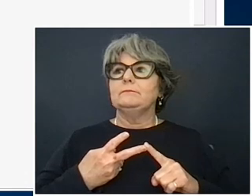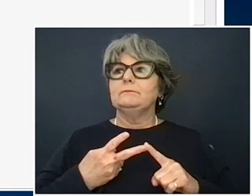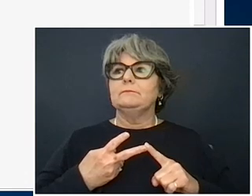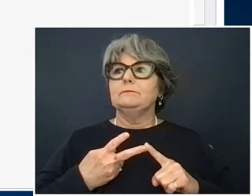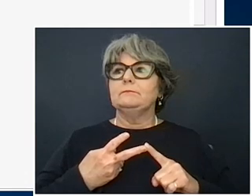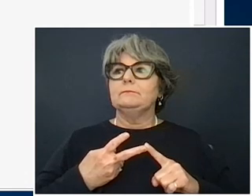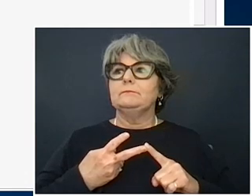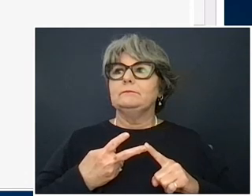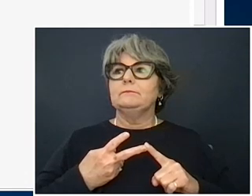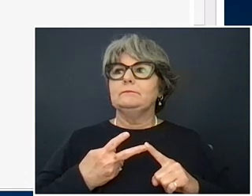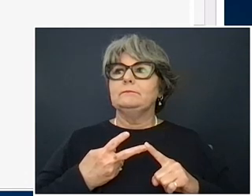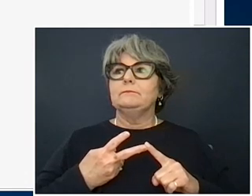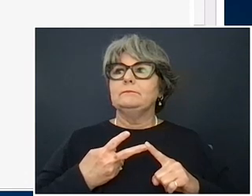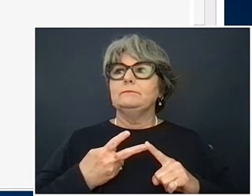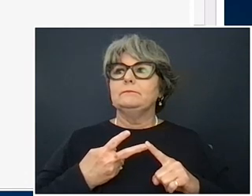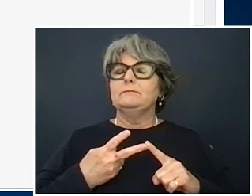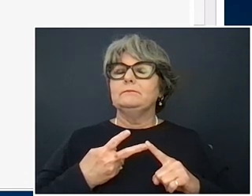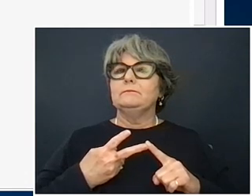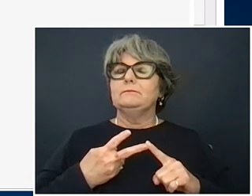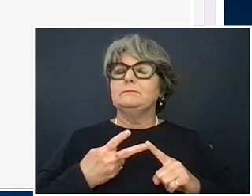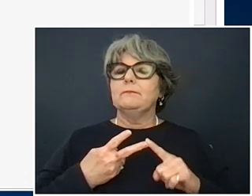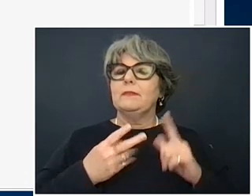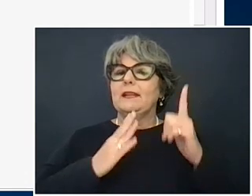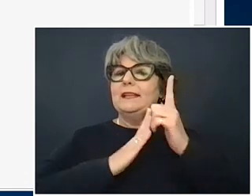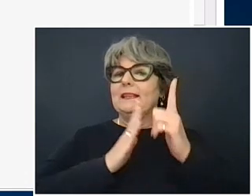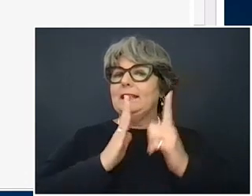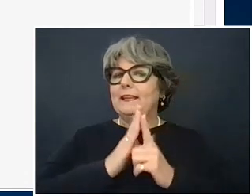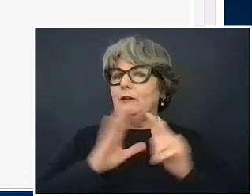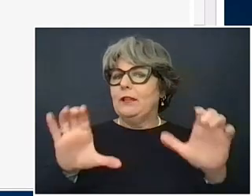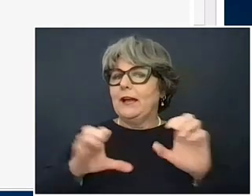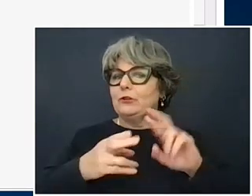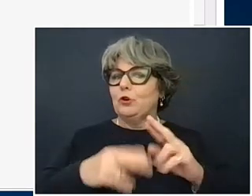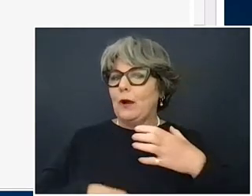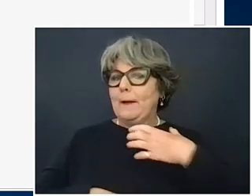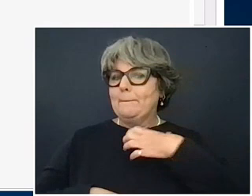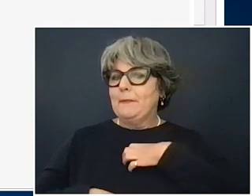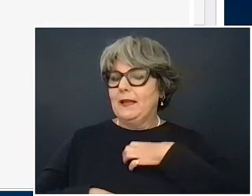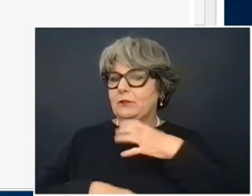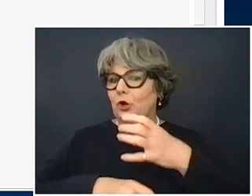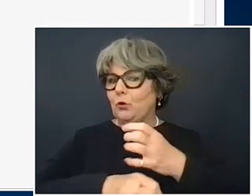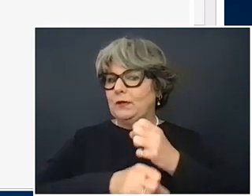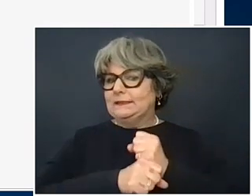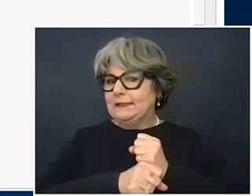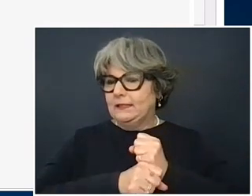example, legal actions or complaints are received could mean a lot of different